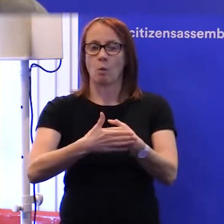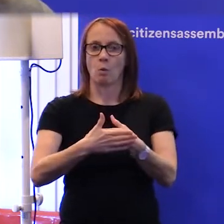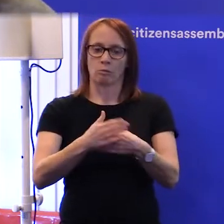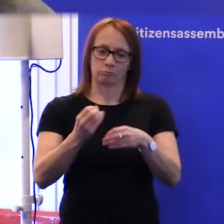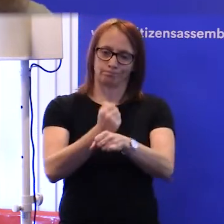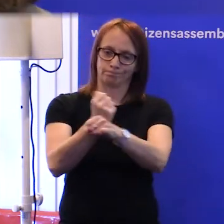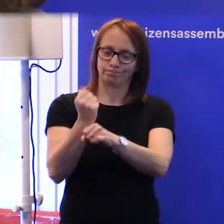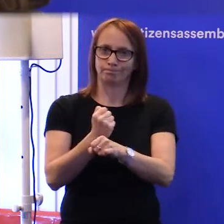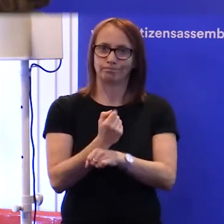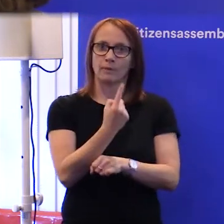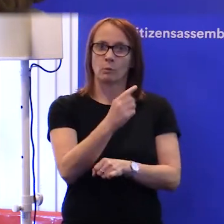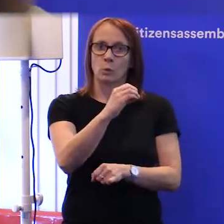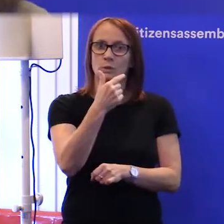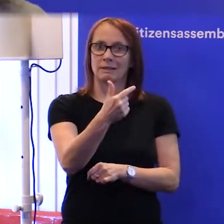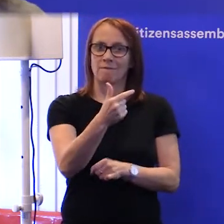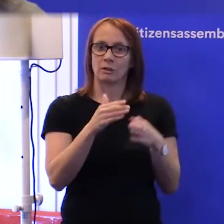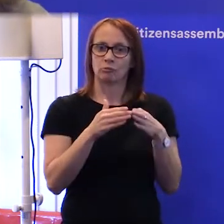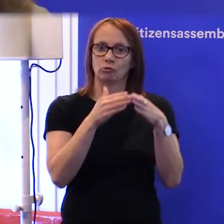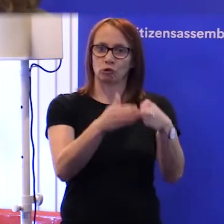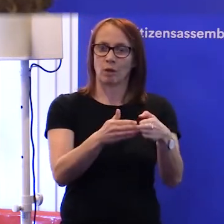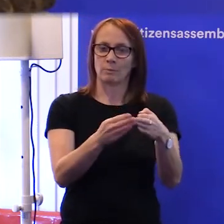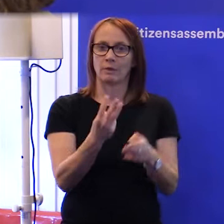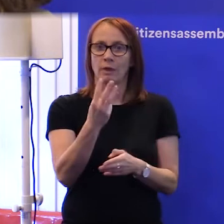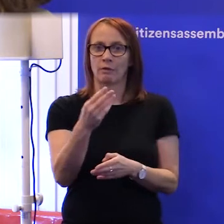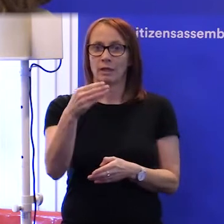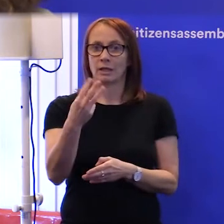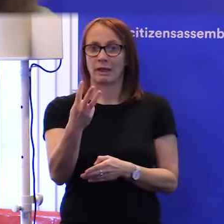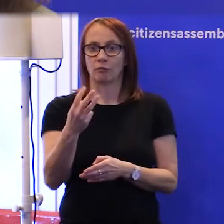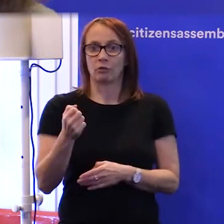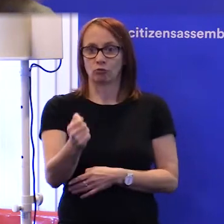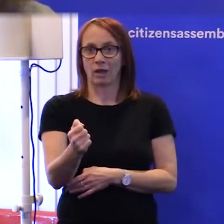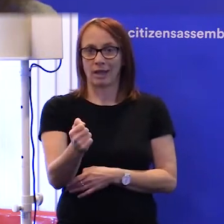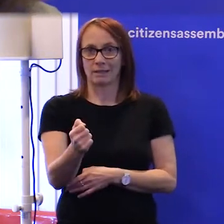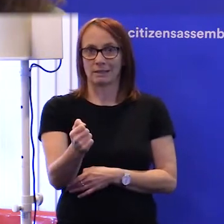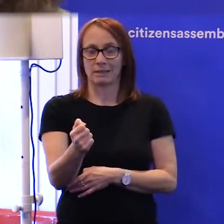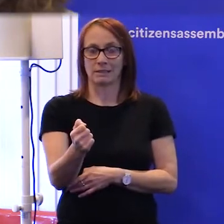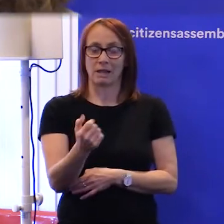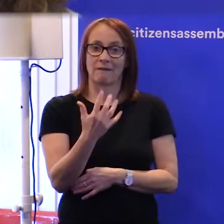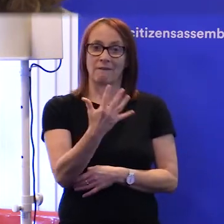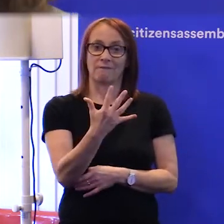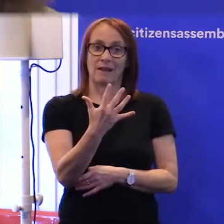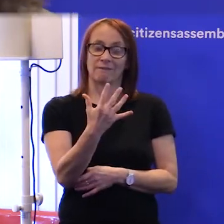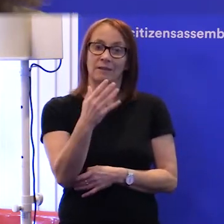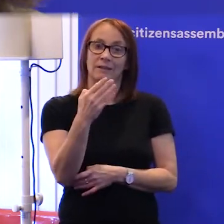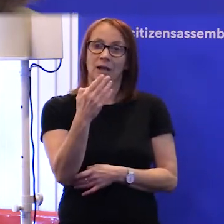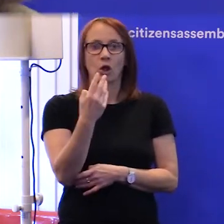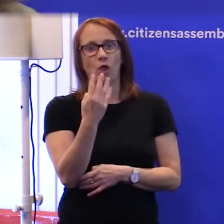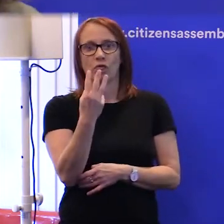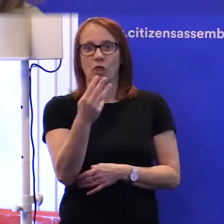produced a hundred and seven ships 393 locomotives and an amazing 539 aircraft